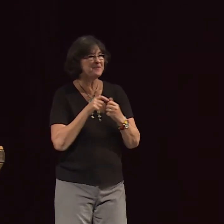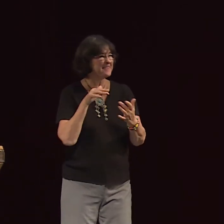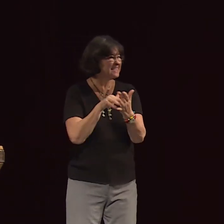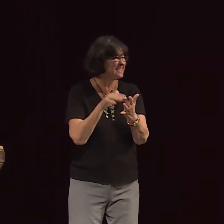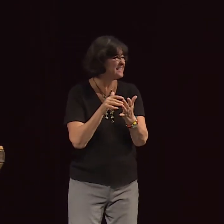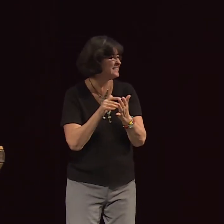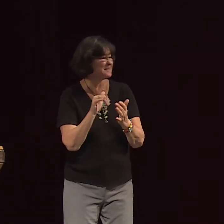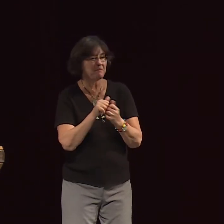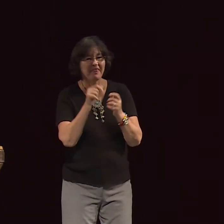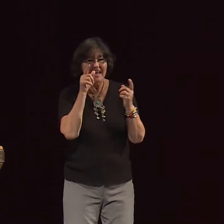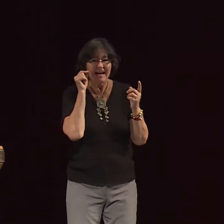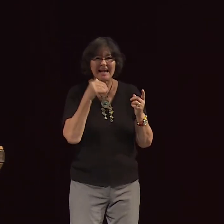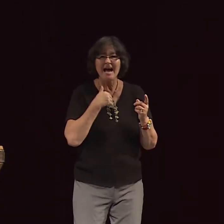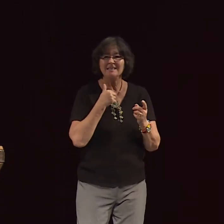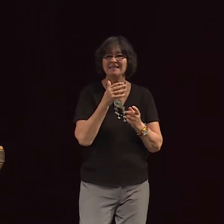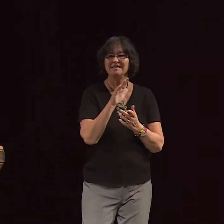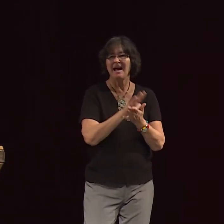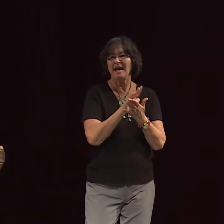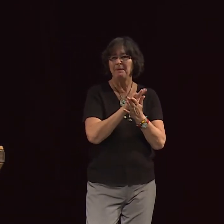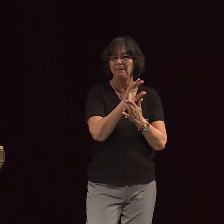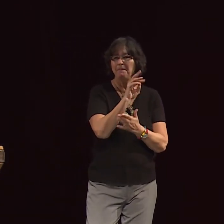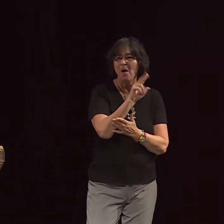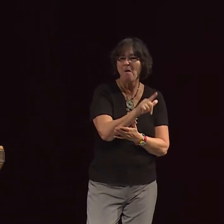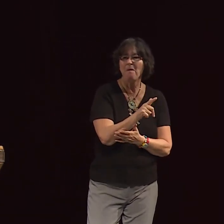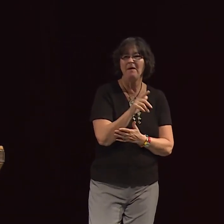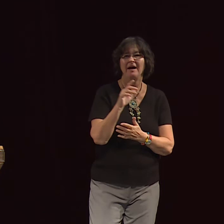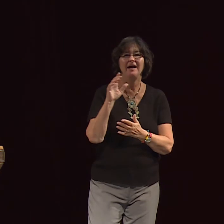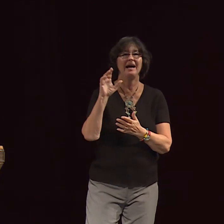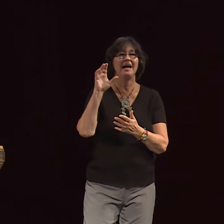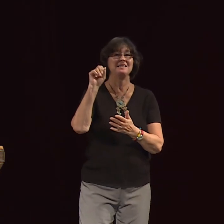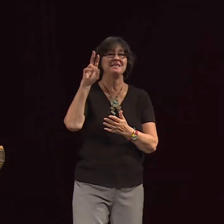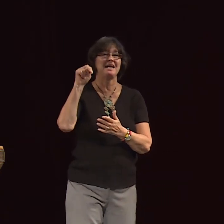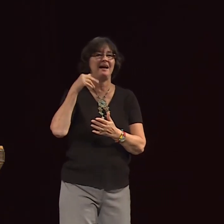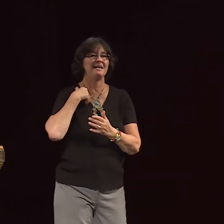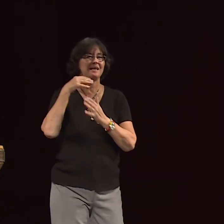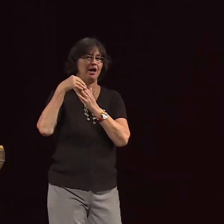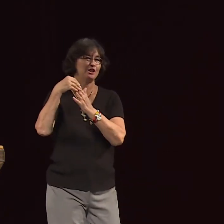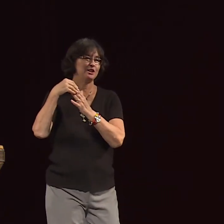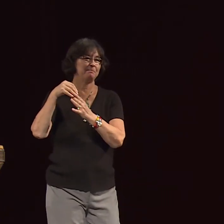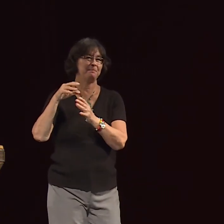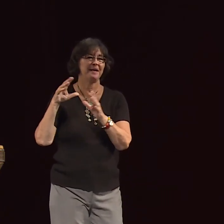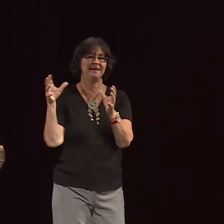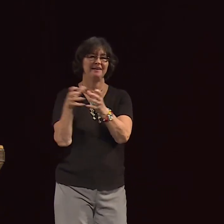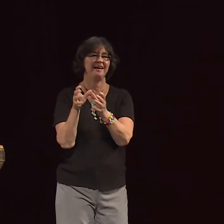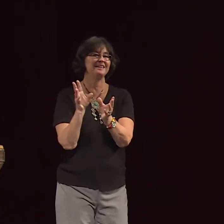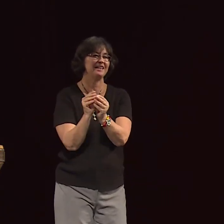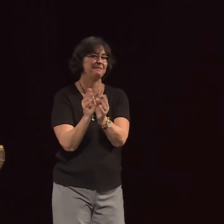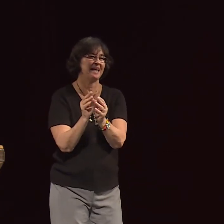studying and school, like Academic Bowl and other competitions, to be more interesting for students